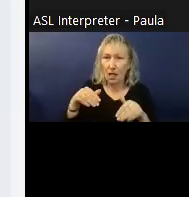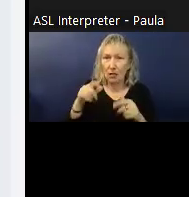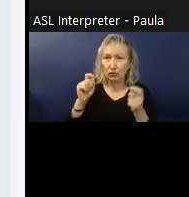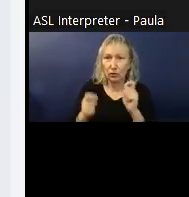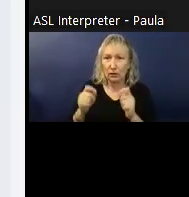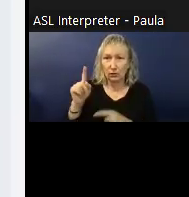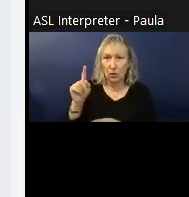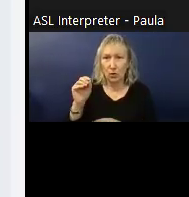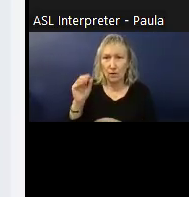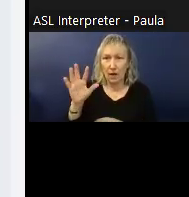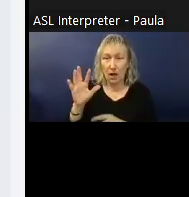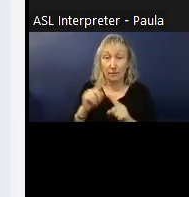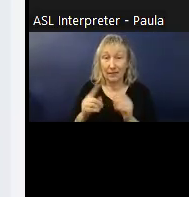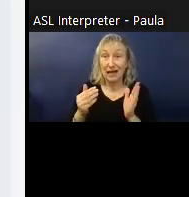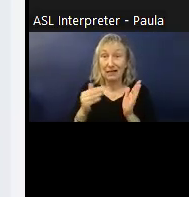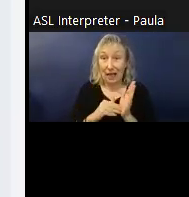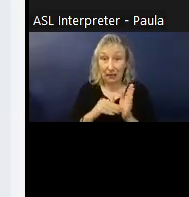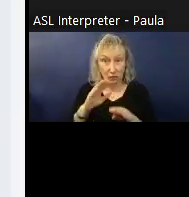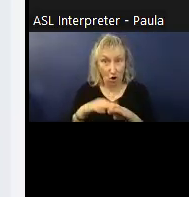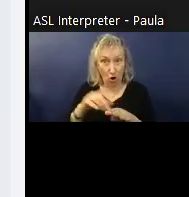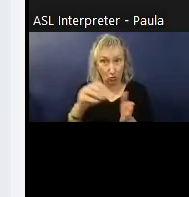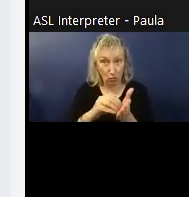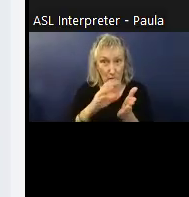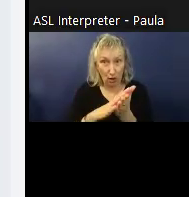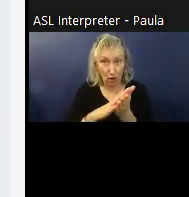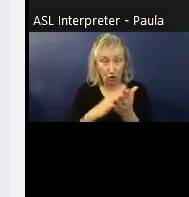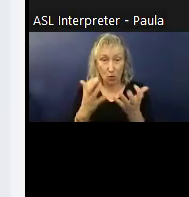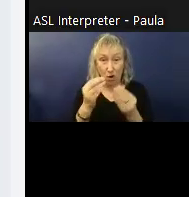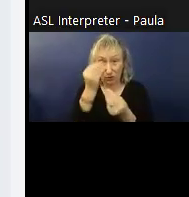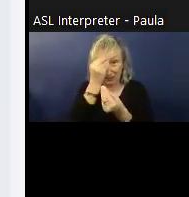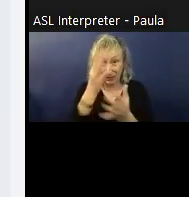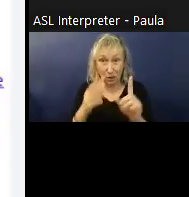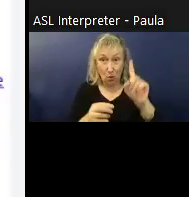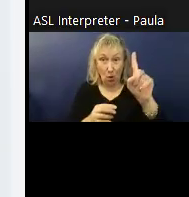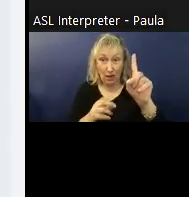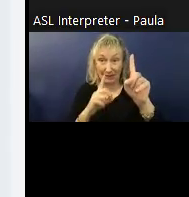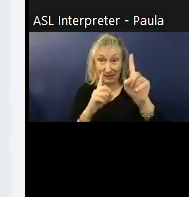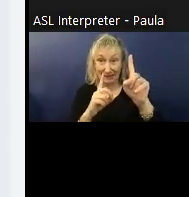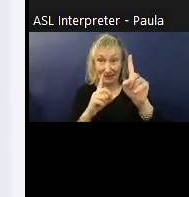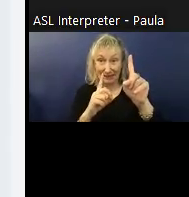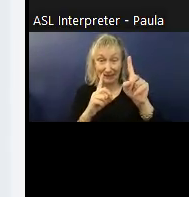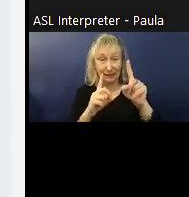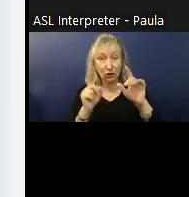but I just want to again say for the record that 1D needs to be consistent with the definition section.